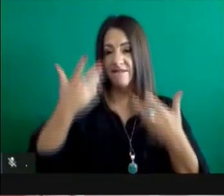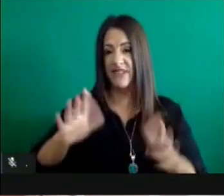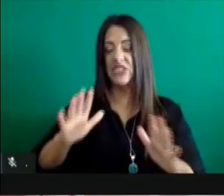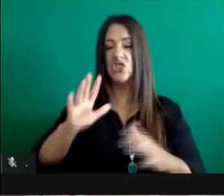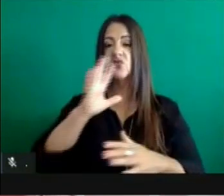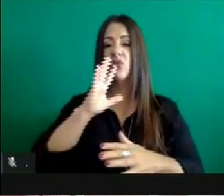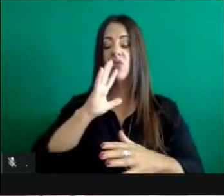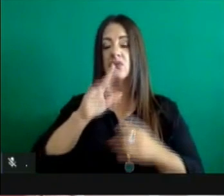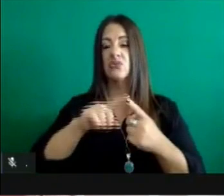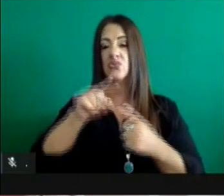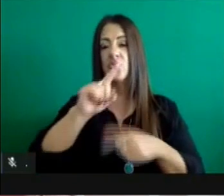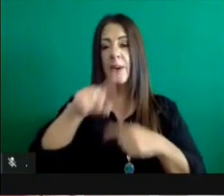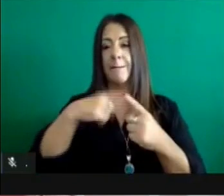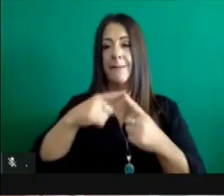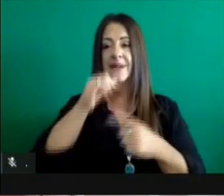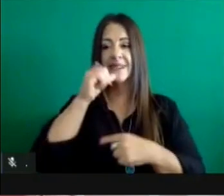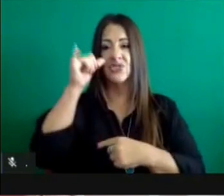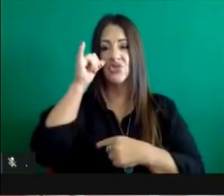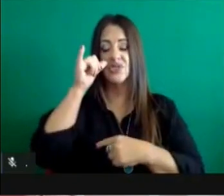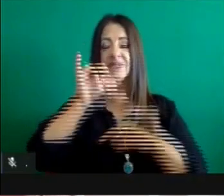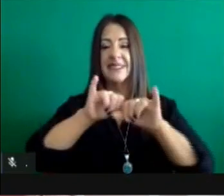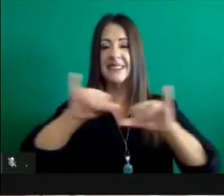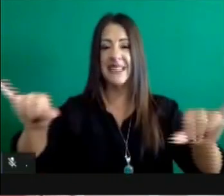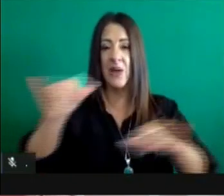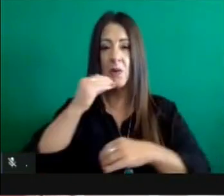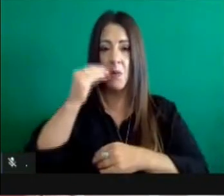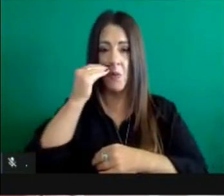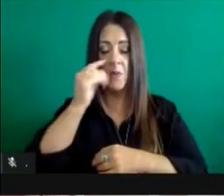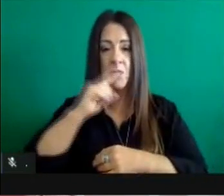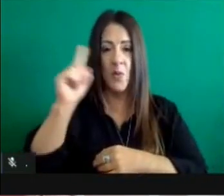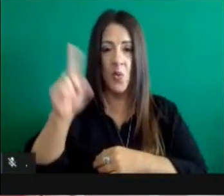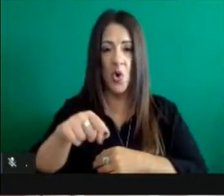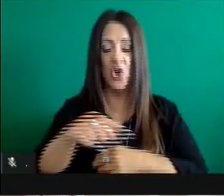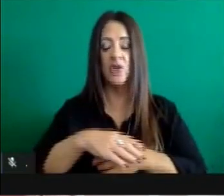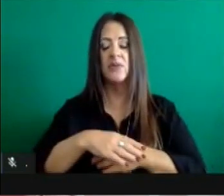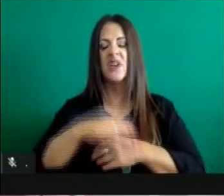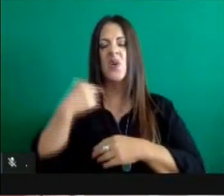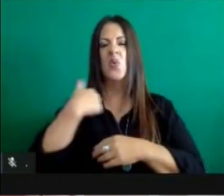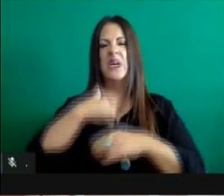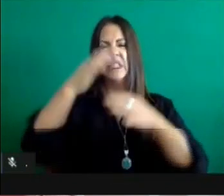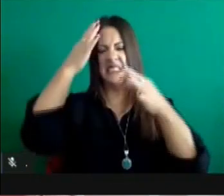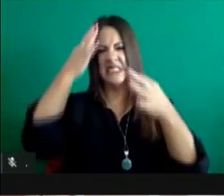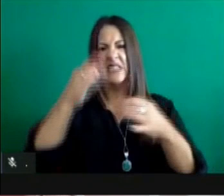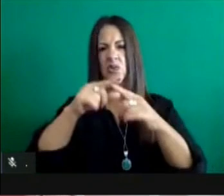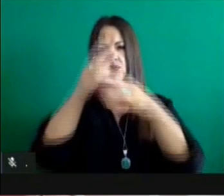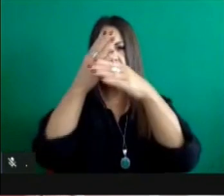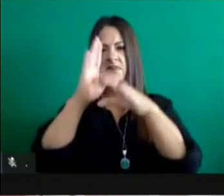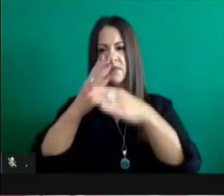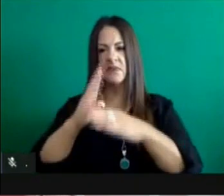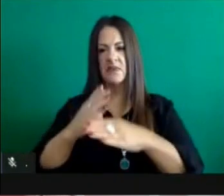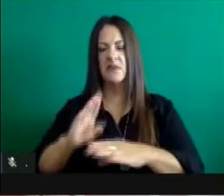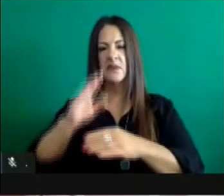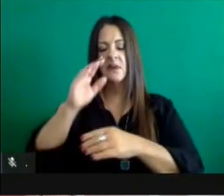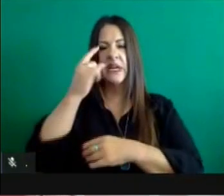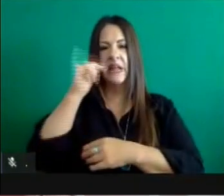NEXT SLIDE. SO, THE GOVERNOR AND I HAVE TALKED A BIT ABOUT THE REGIONAL